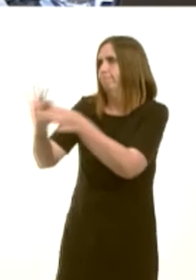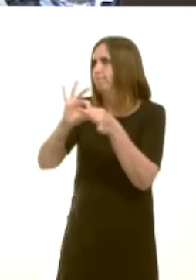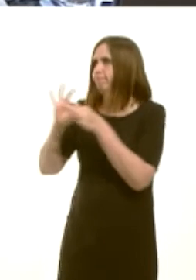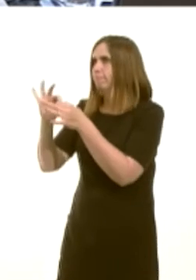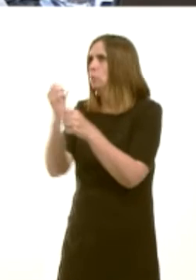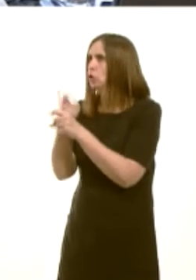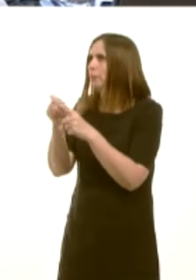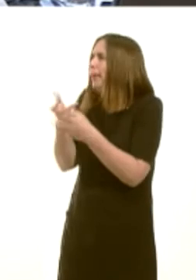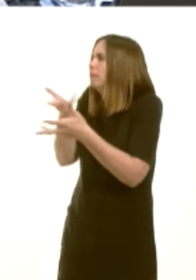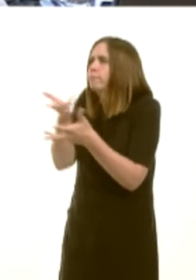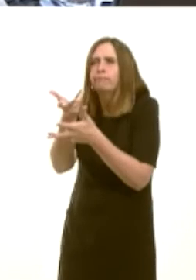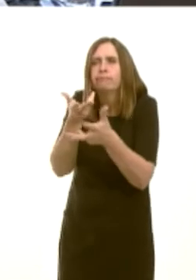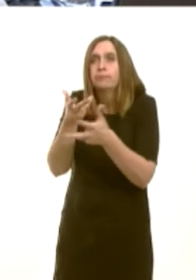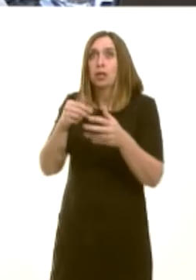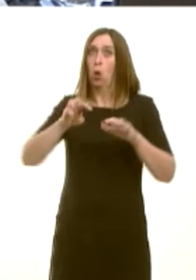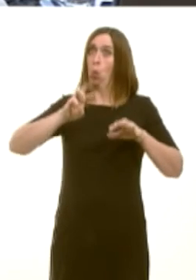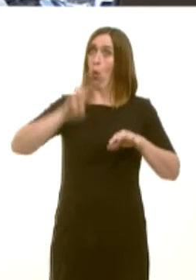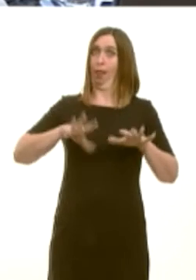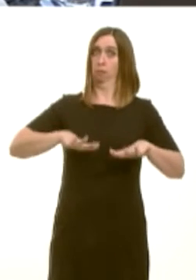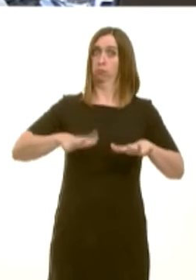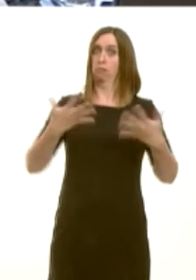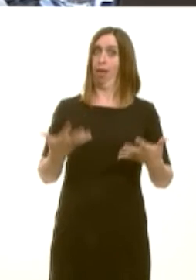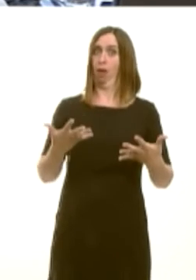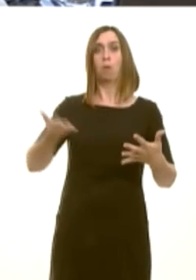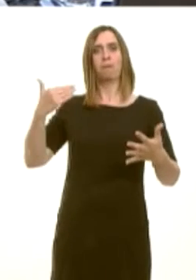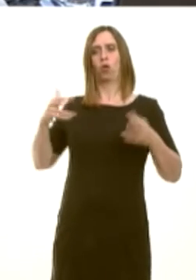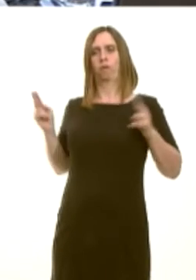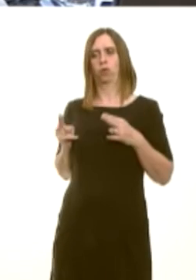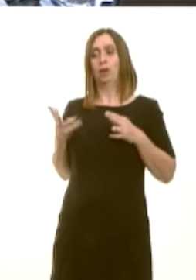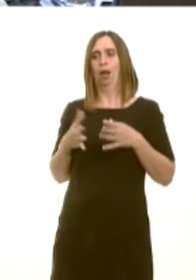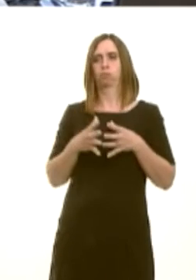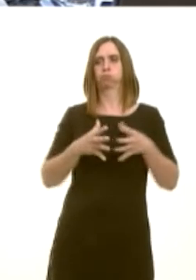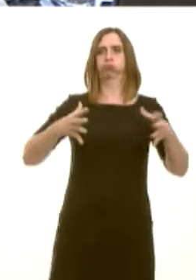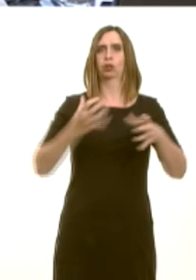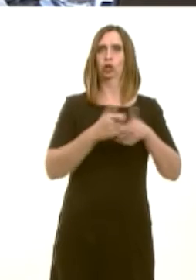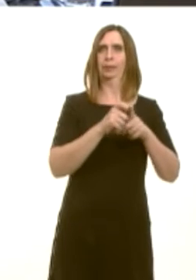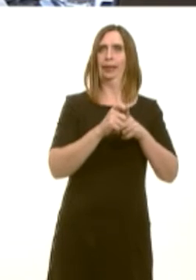than ever in Wales. That is correct. We have more nurses than ever in Wales, and, of course,